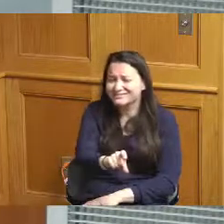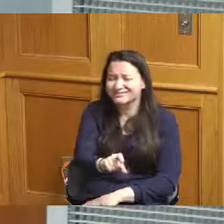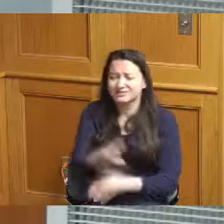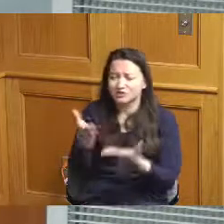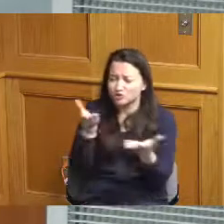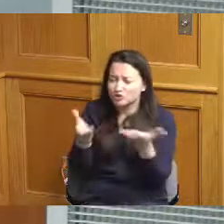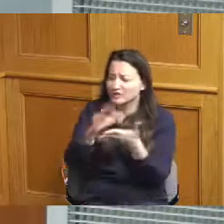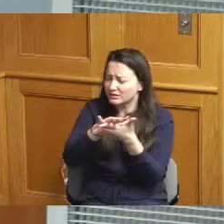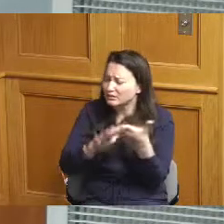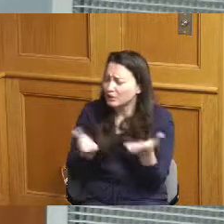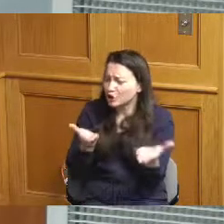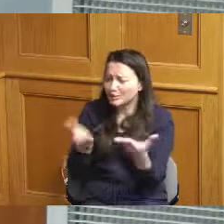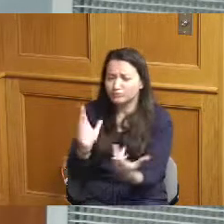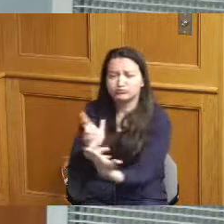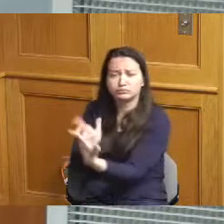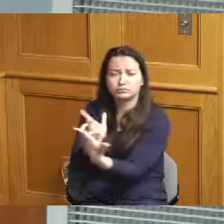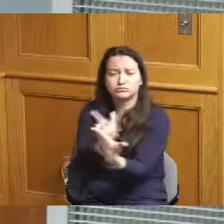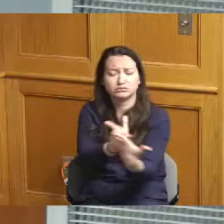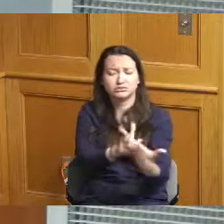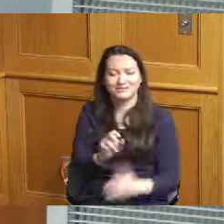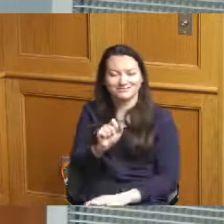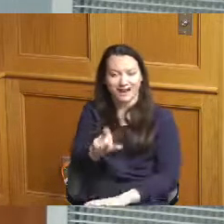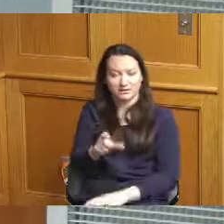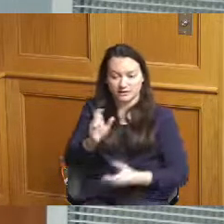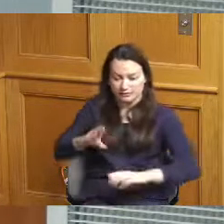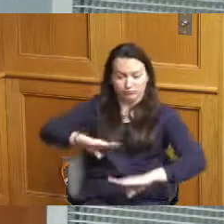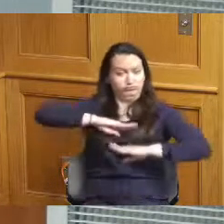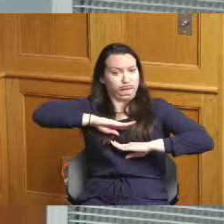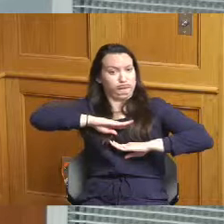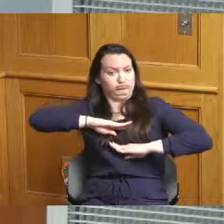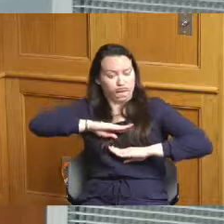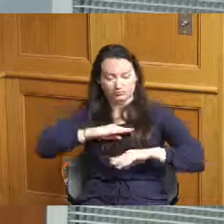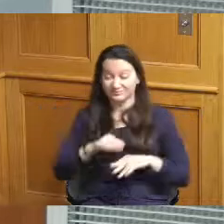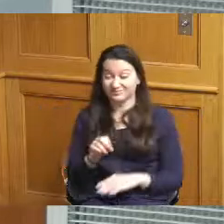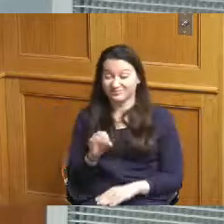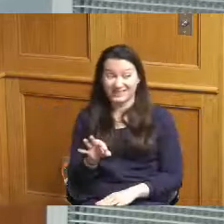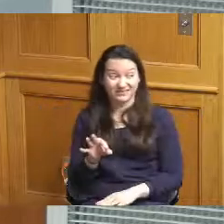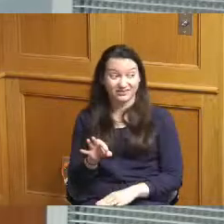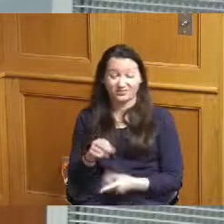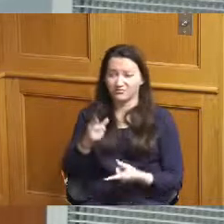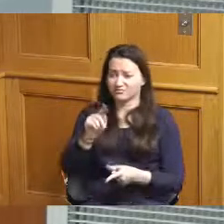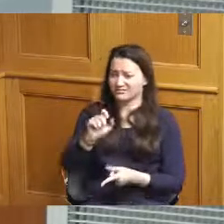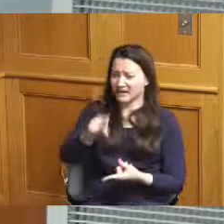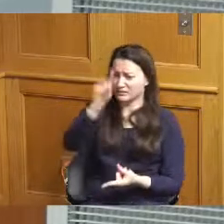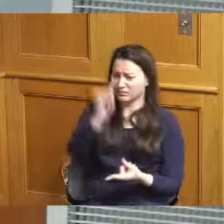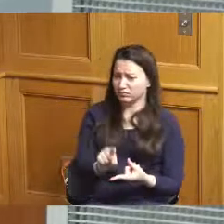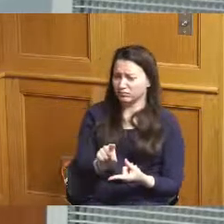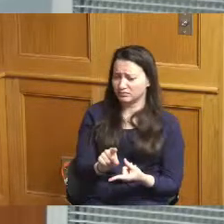to our community with those taxes so if you're going to give an abatement you want to see the